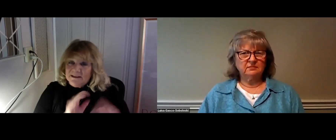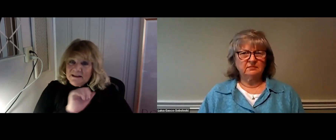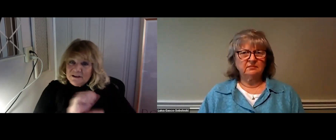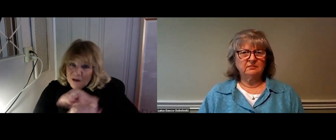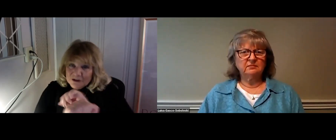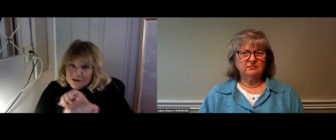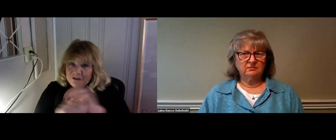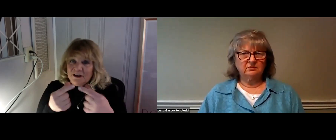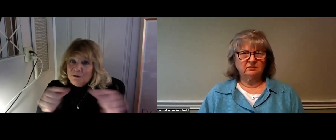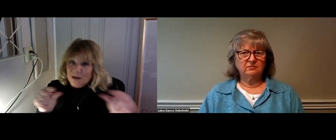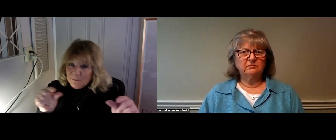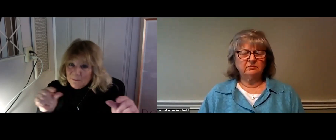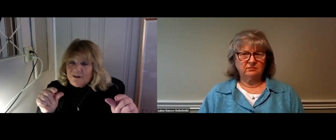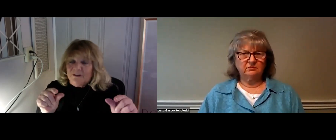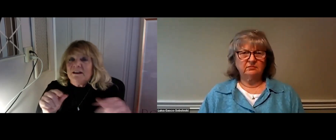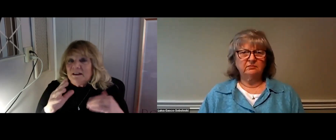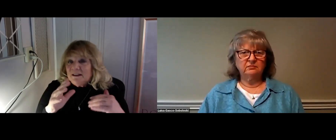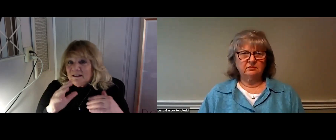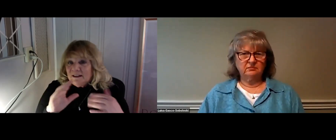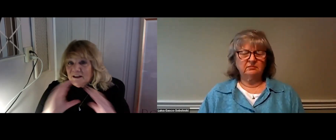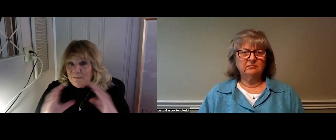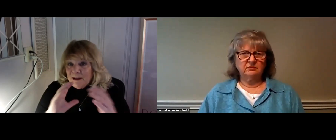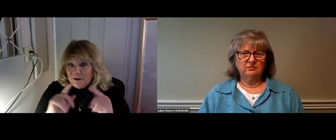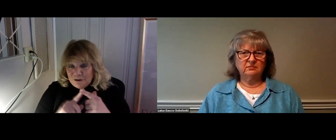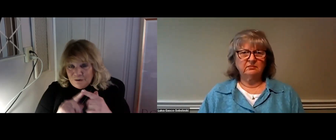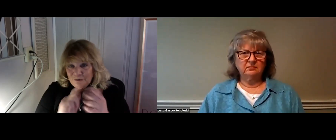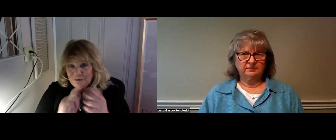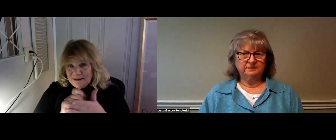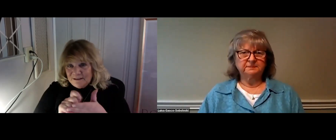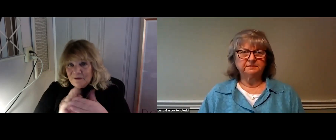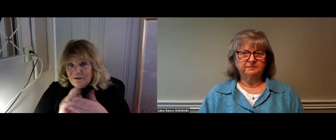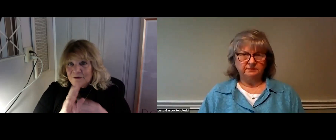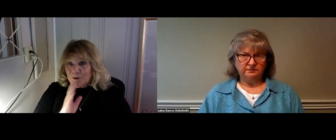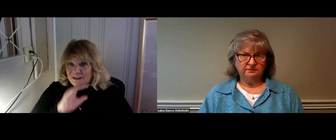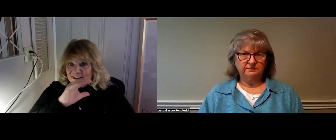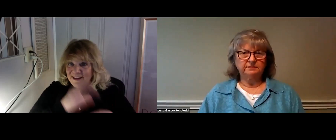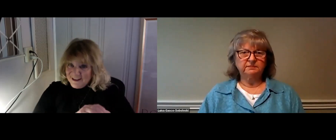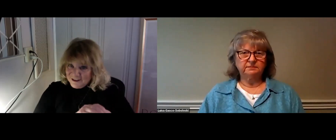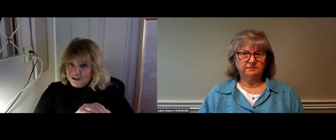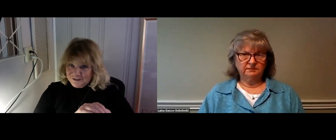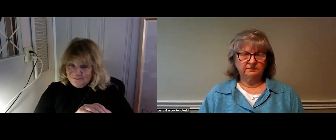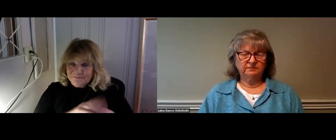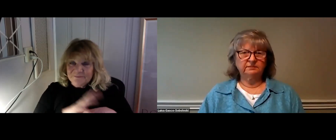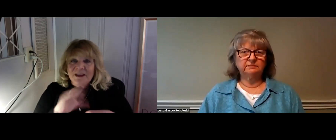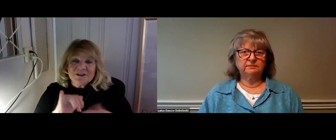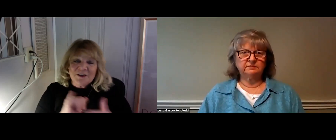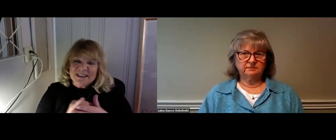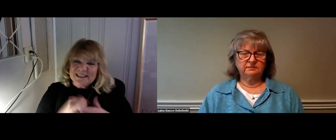structure and grammar compared to written or spoken English. So, this is an